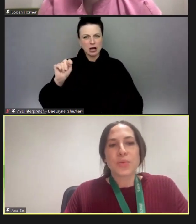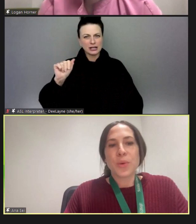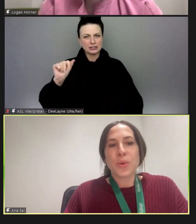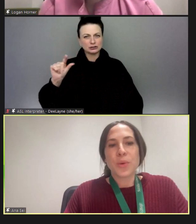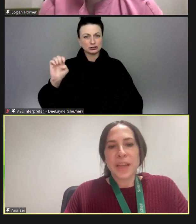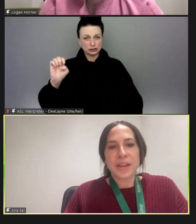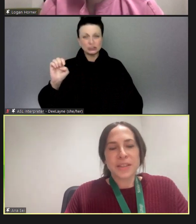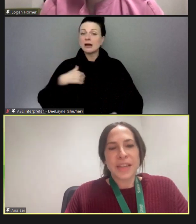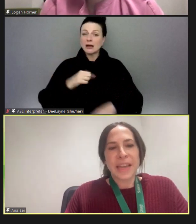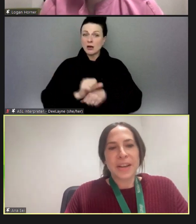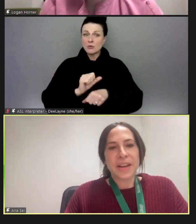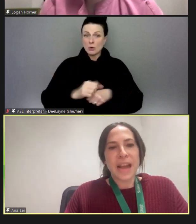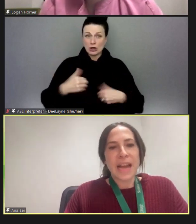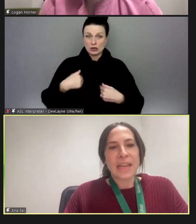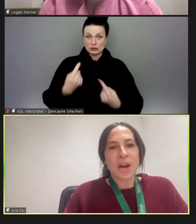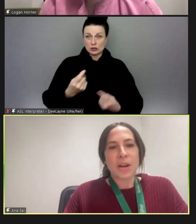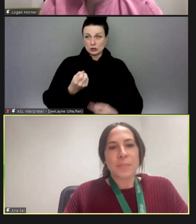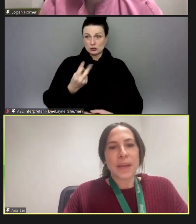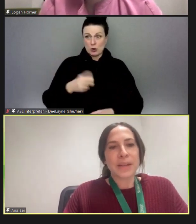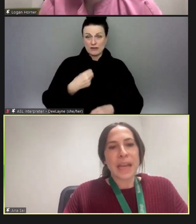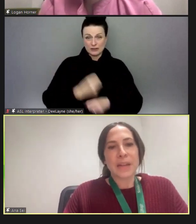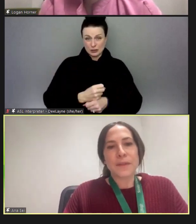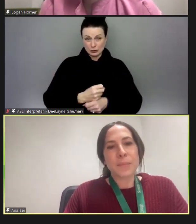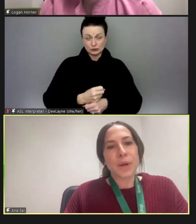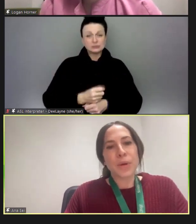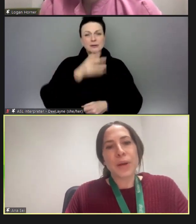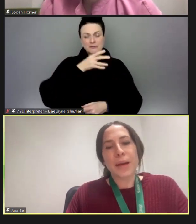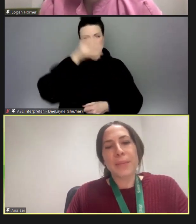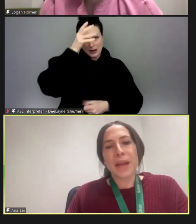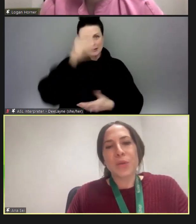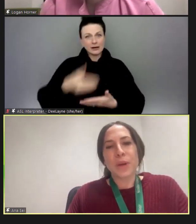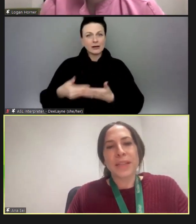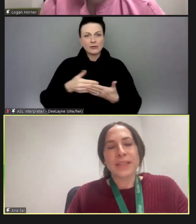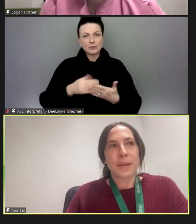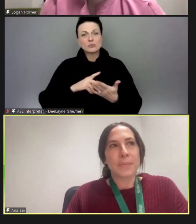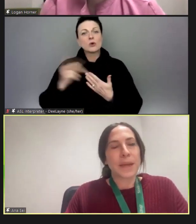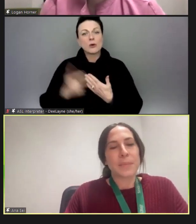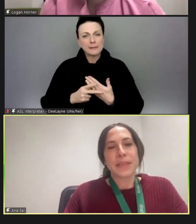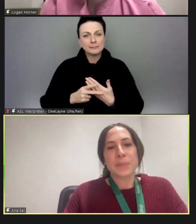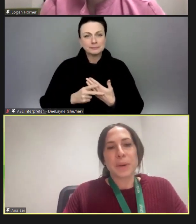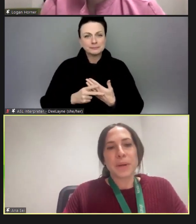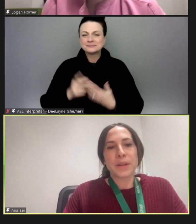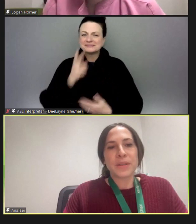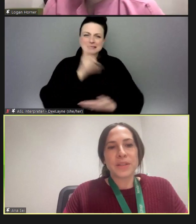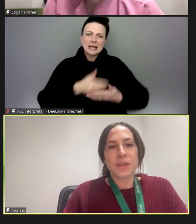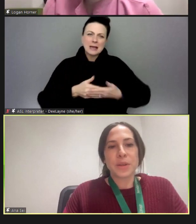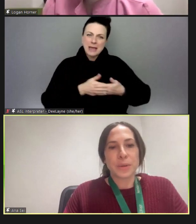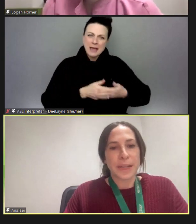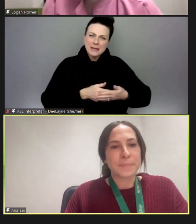12 years here at our parent infant